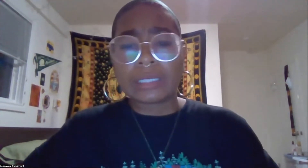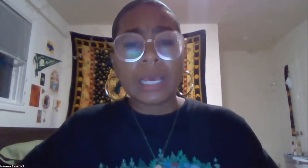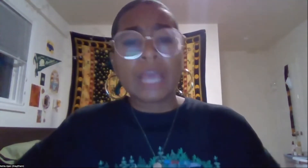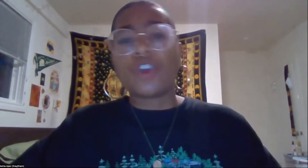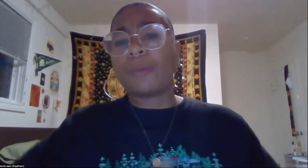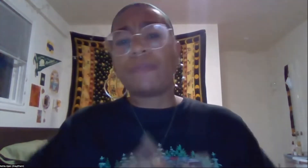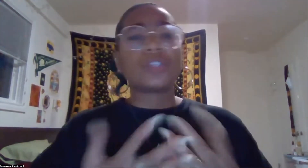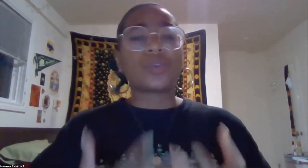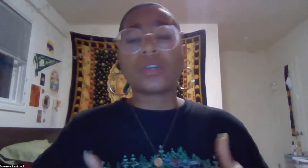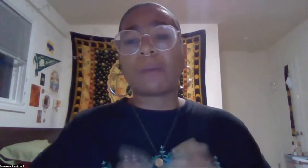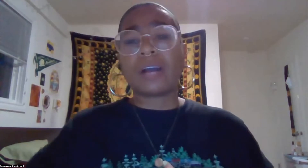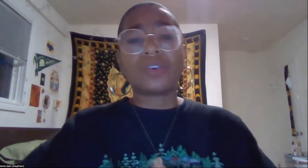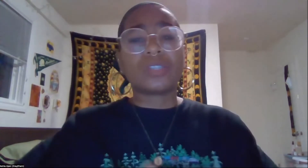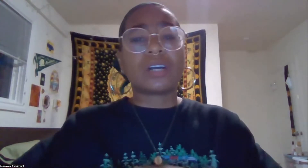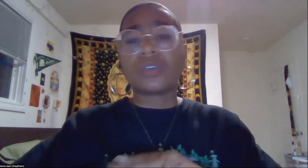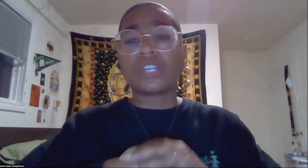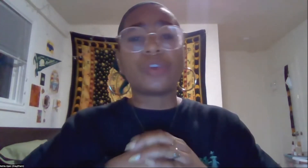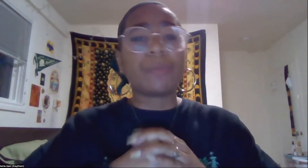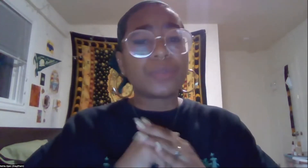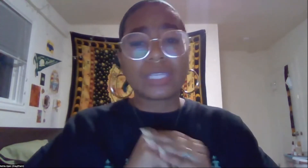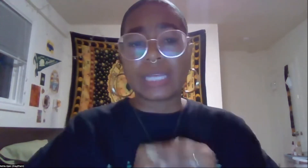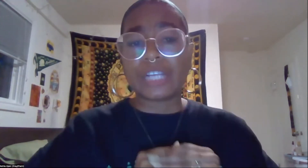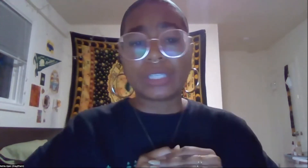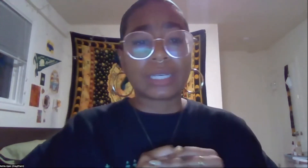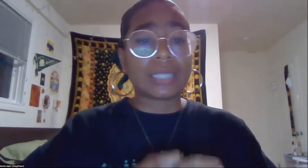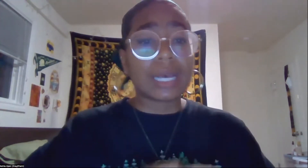the open faced sores on my uncle’s knuckles a tribute to this nation’s success.